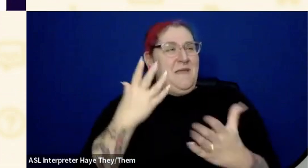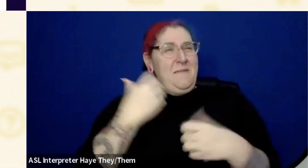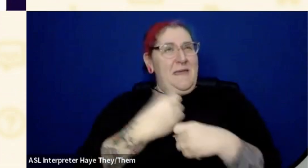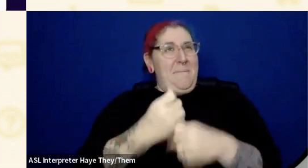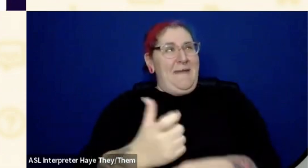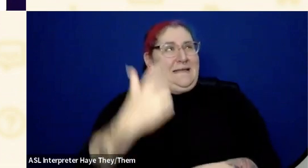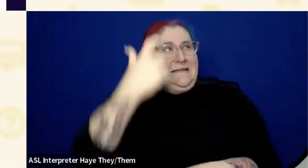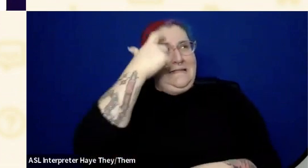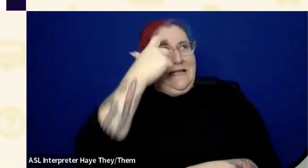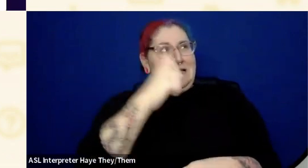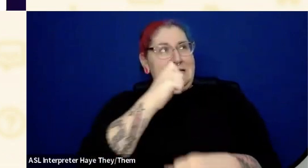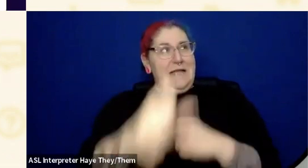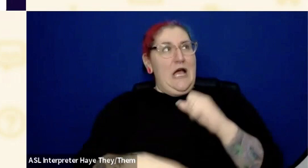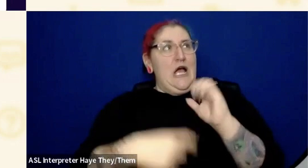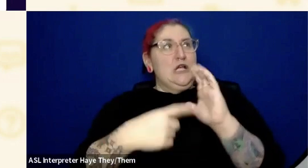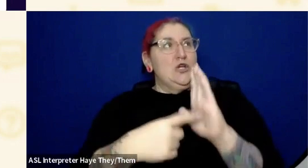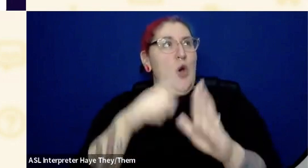if they haven't selected a T-shirt size?